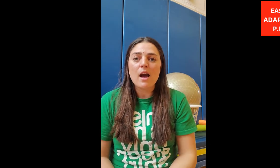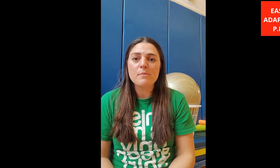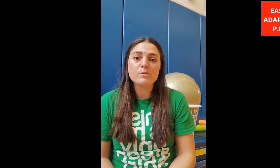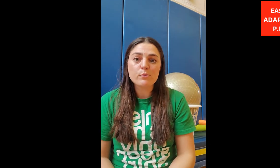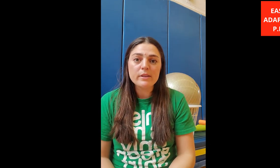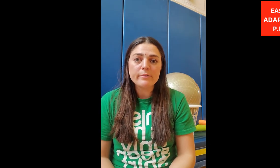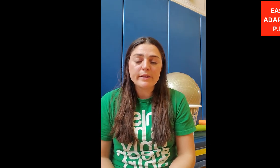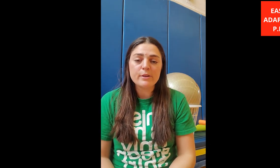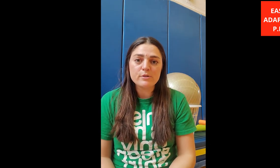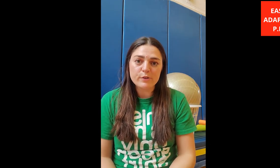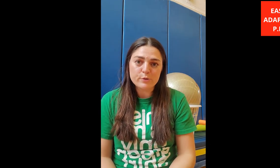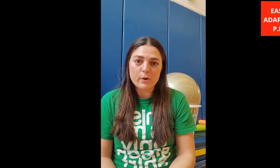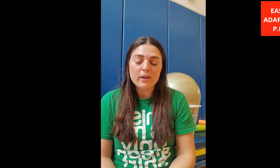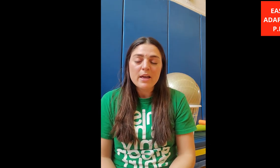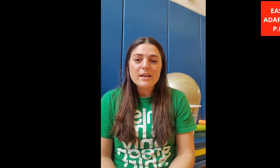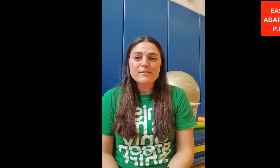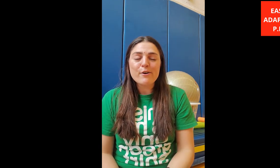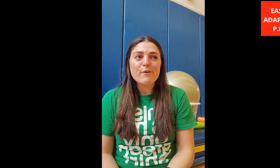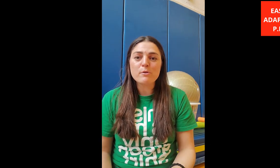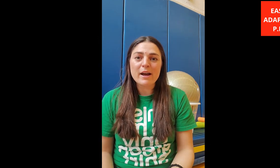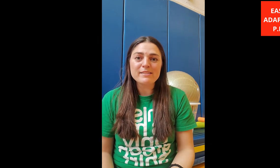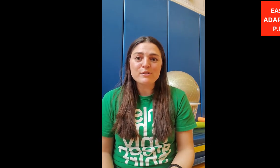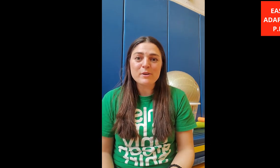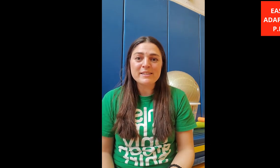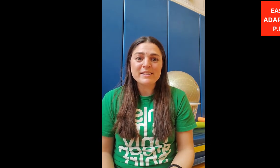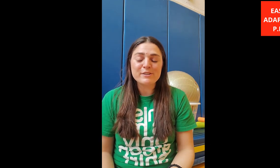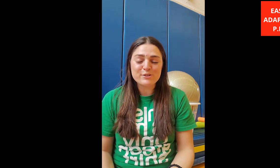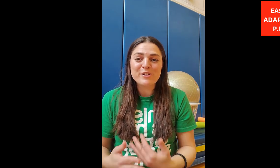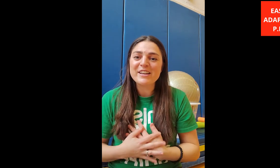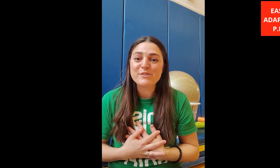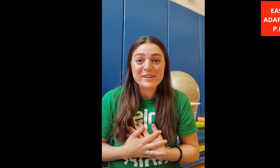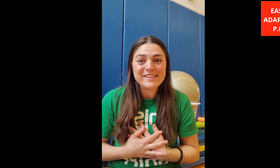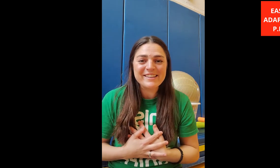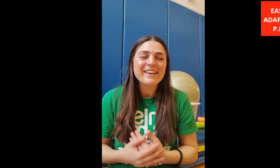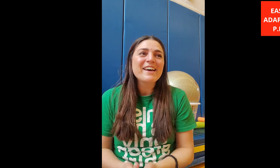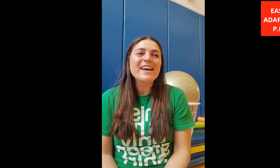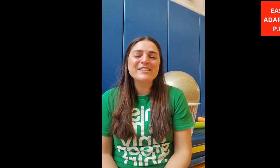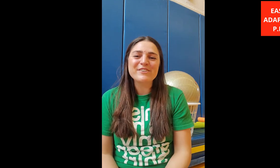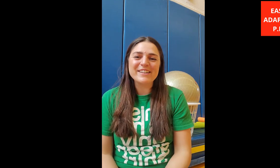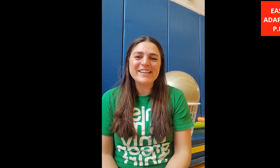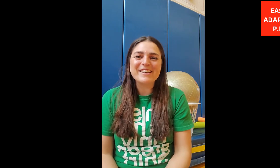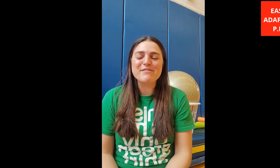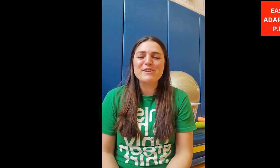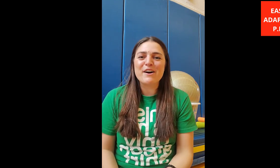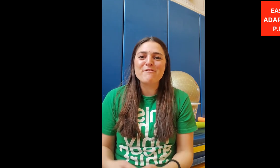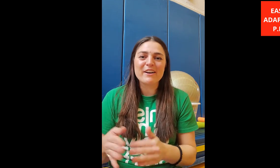it's a really really useful tool. So I hope you guys enjoys it enjoyed it enjoyed it it was a very